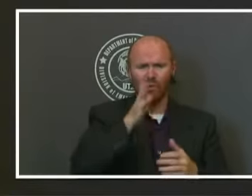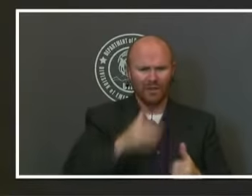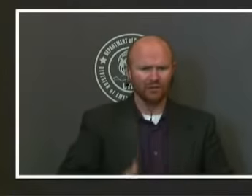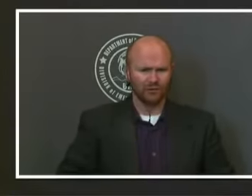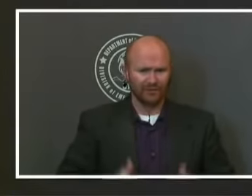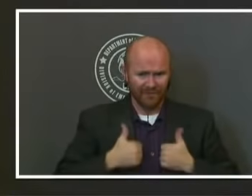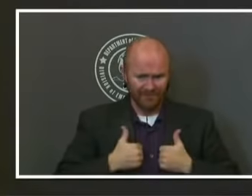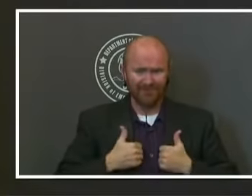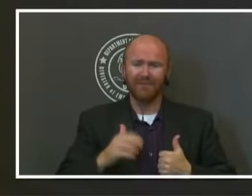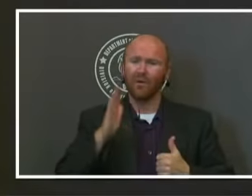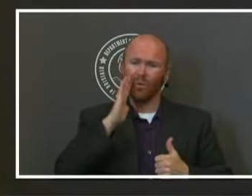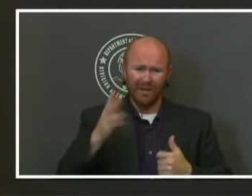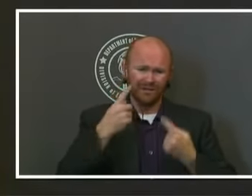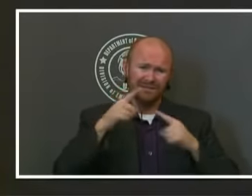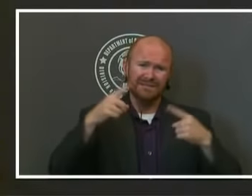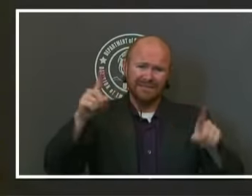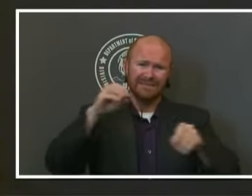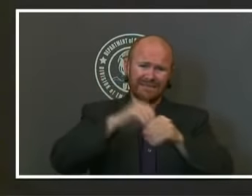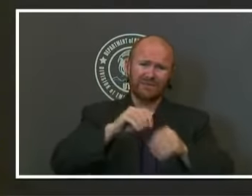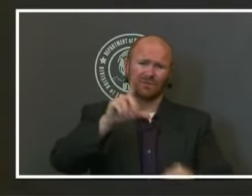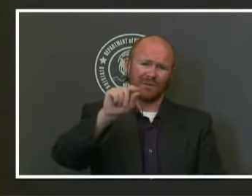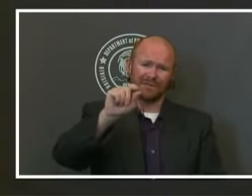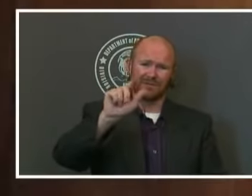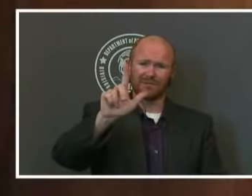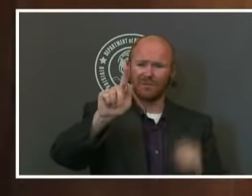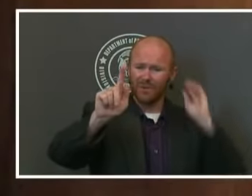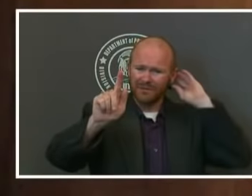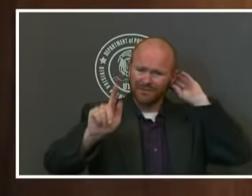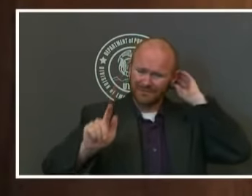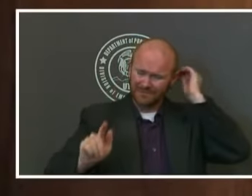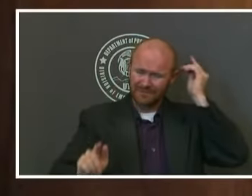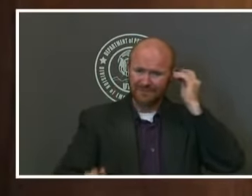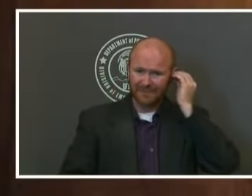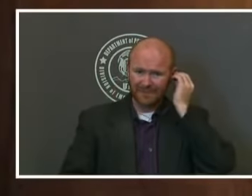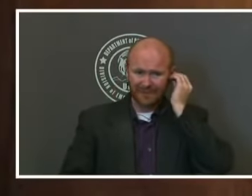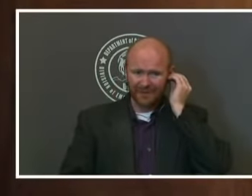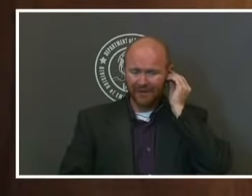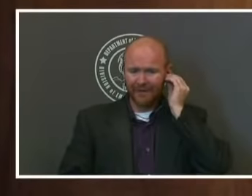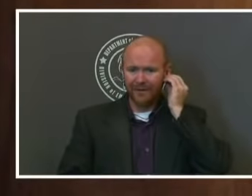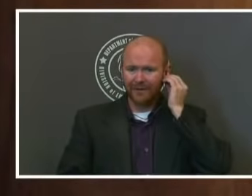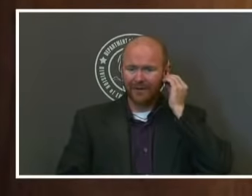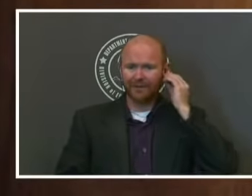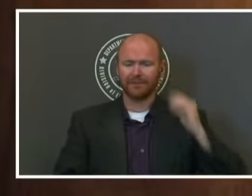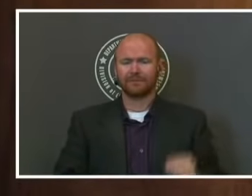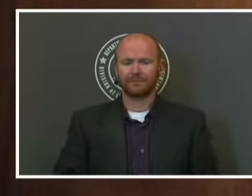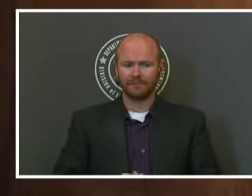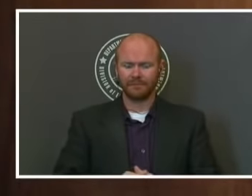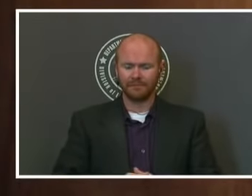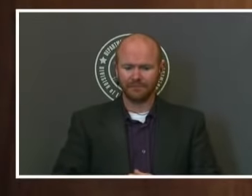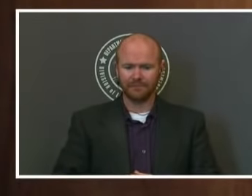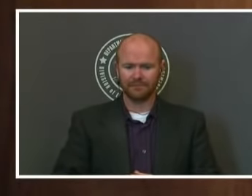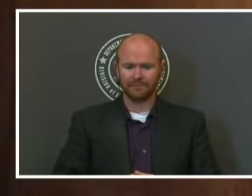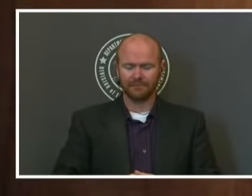is we're going to twenty twenty one